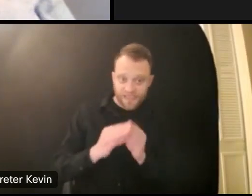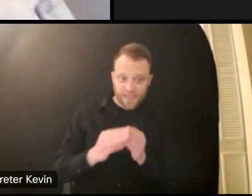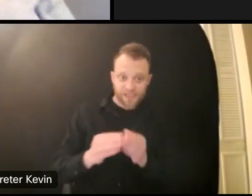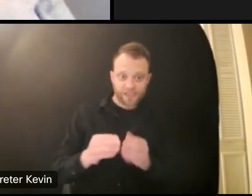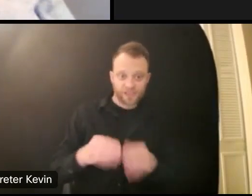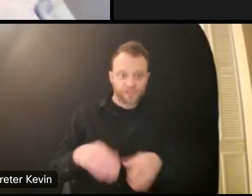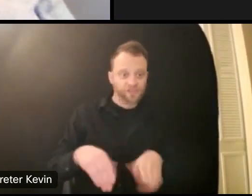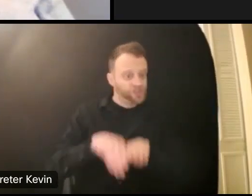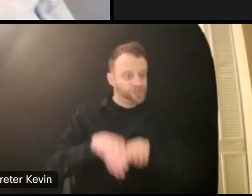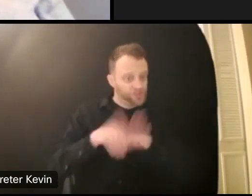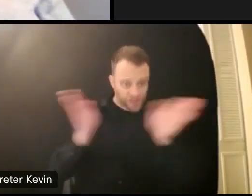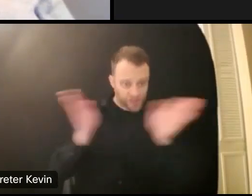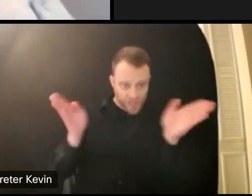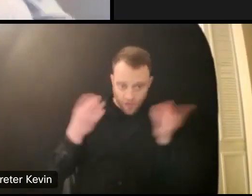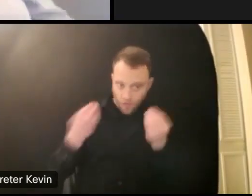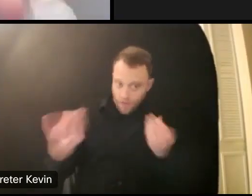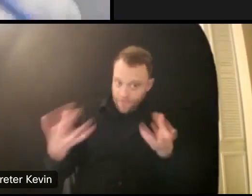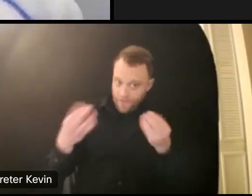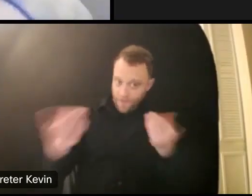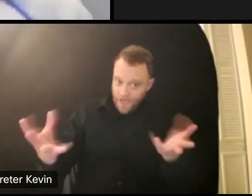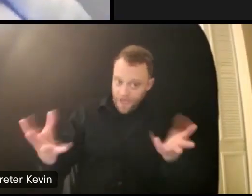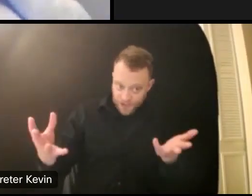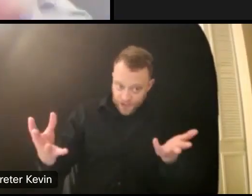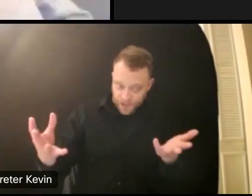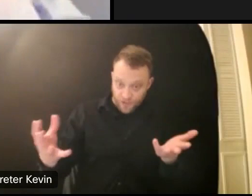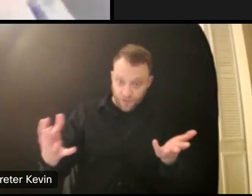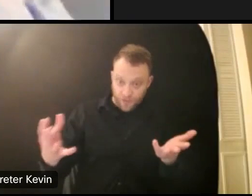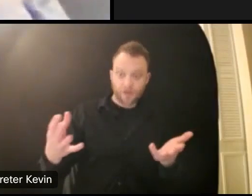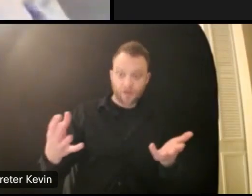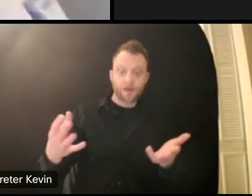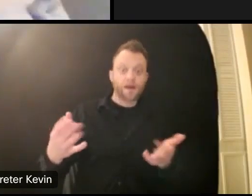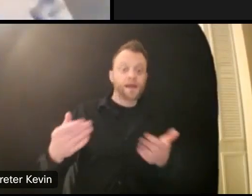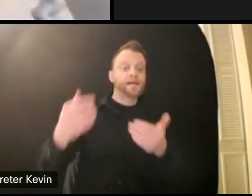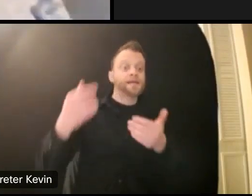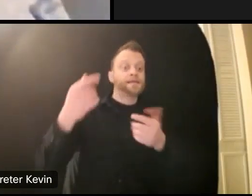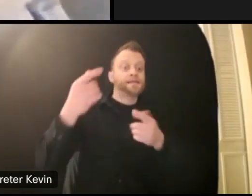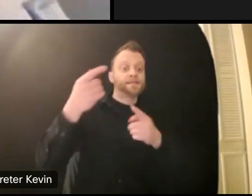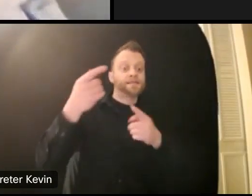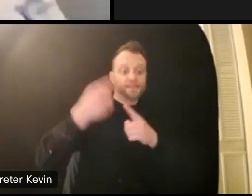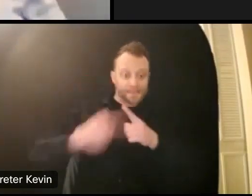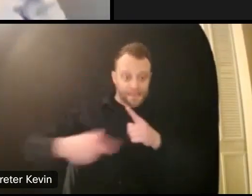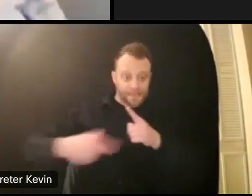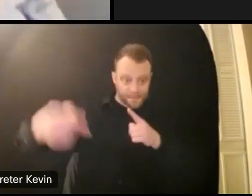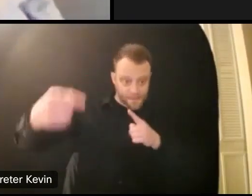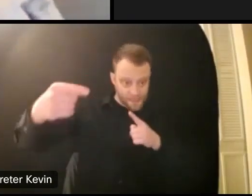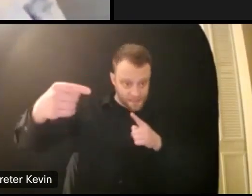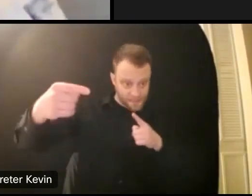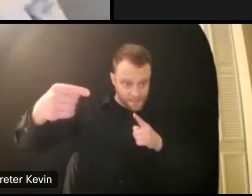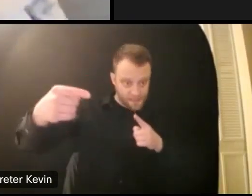get together you'll have some assistance. We'll be available to assist you all in making sure